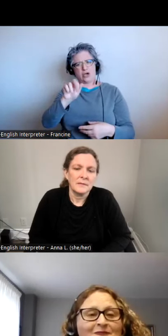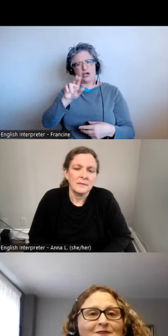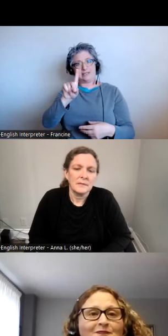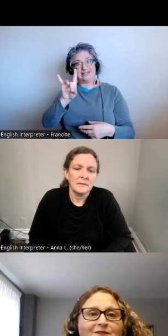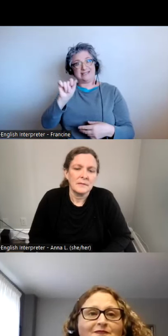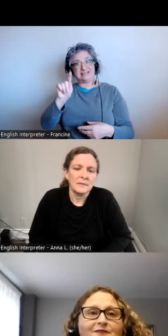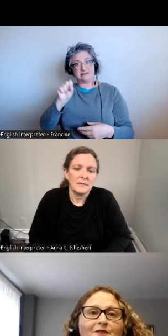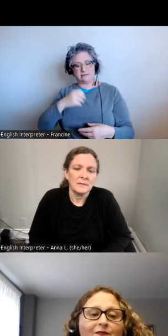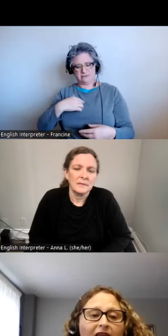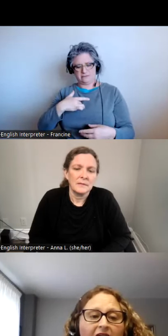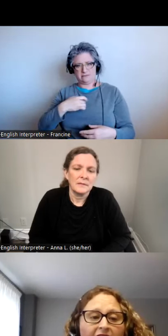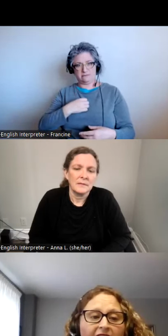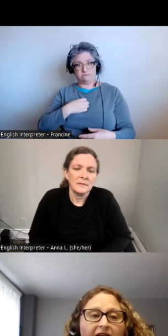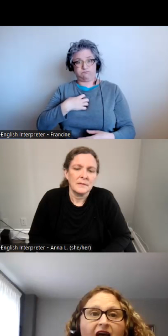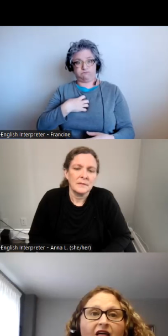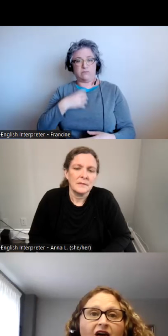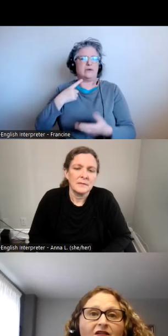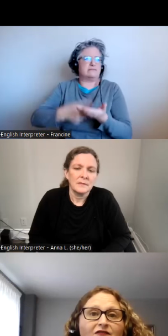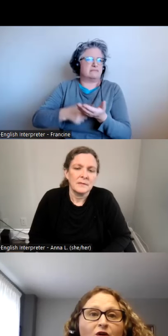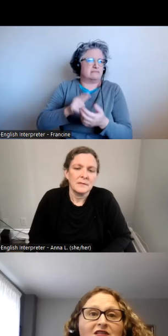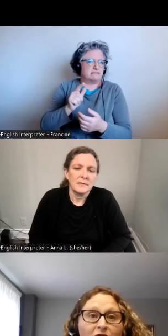to 17-year-olds. And I will talk more specifically about